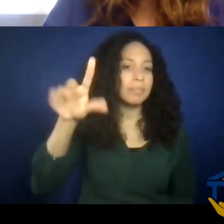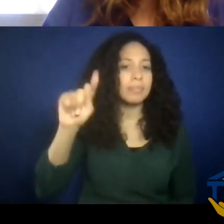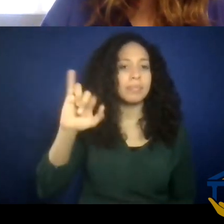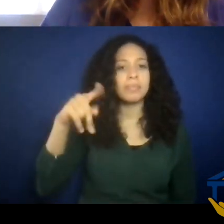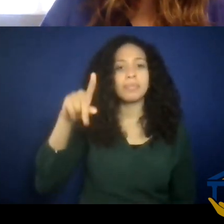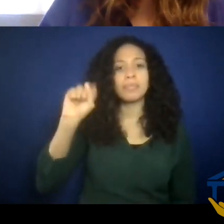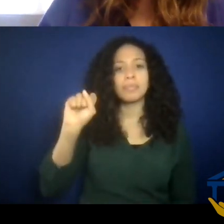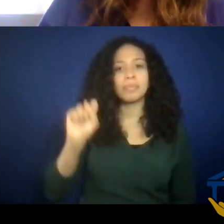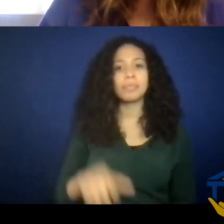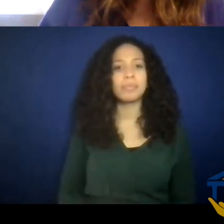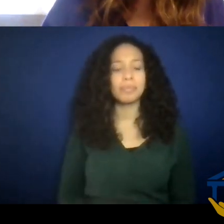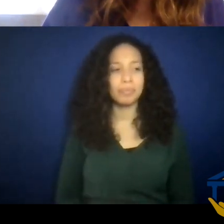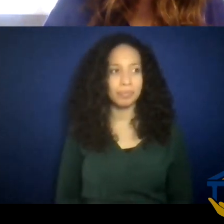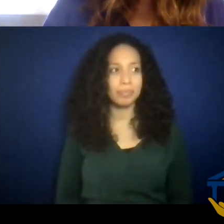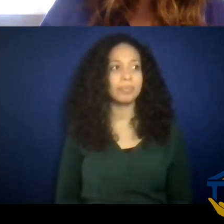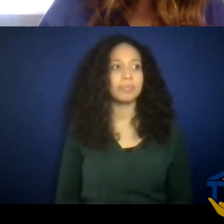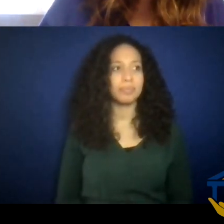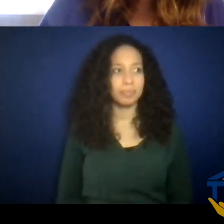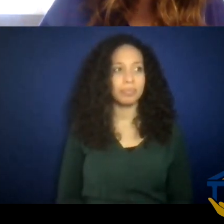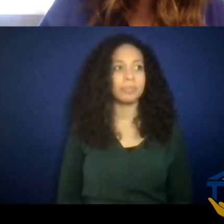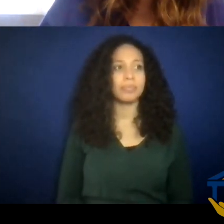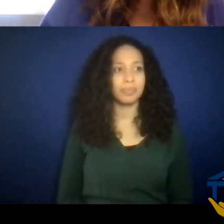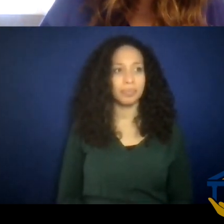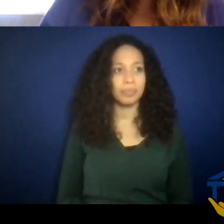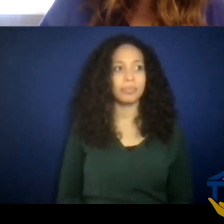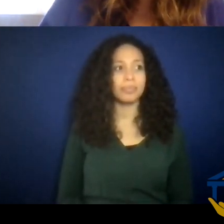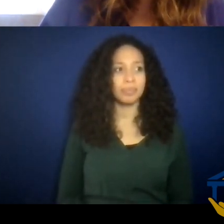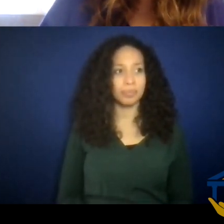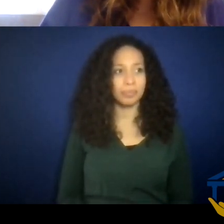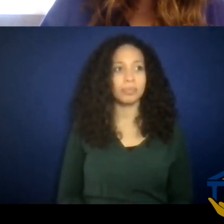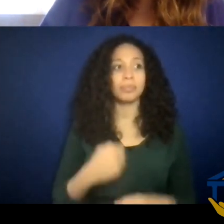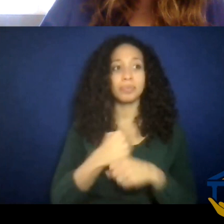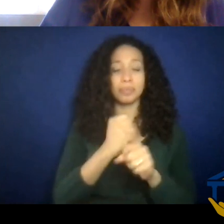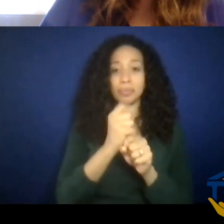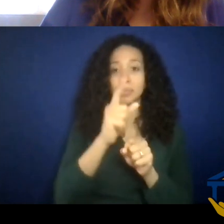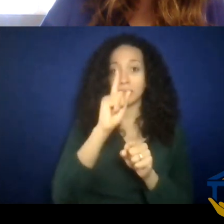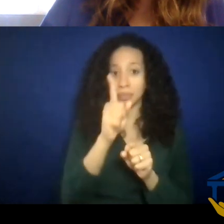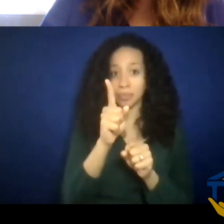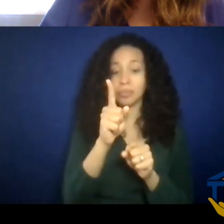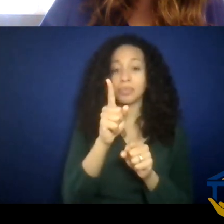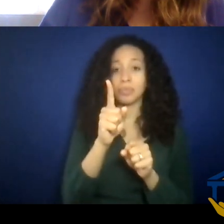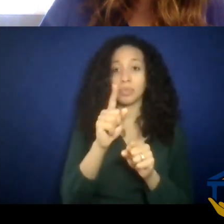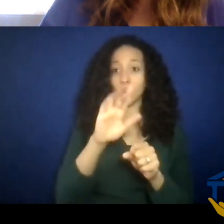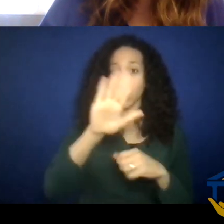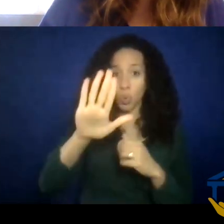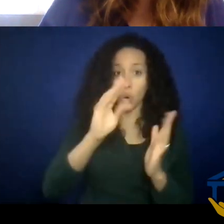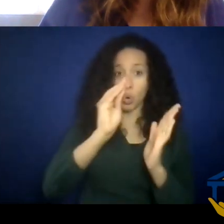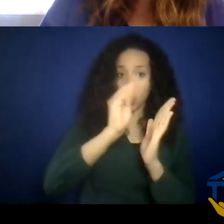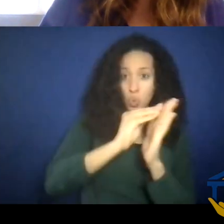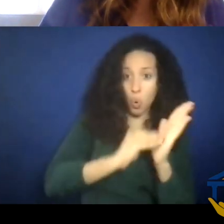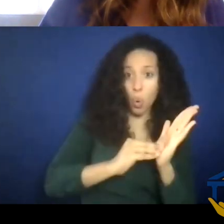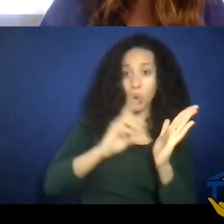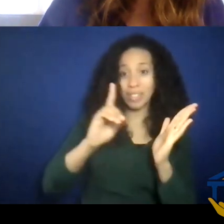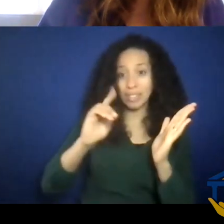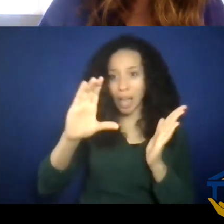So, make sure your notes, all your notes or docs and documents are dated. I know this sounds